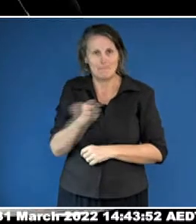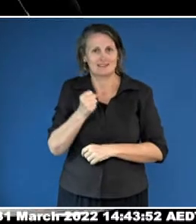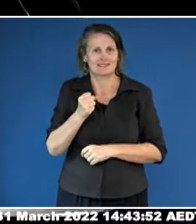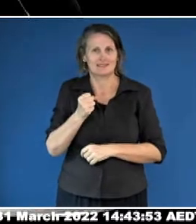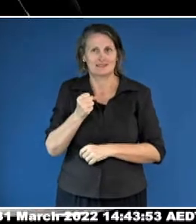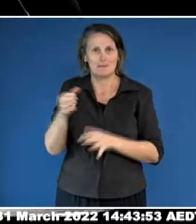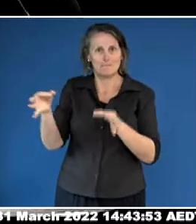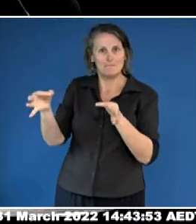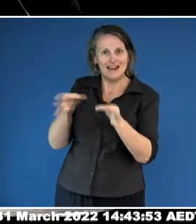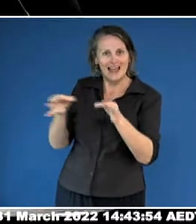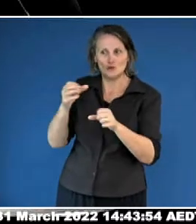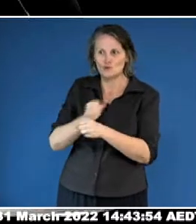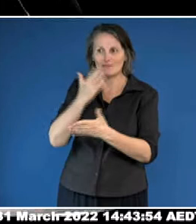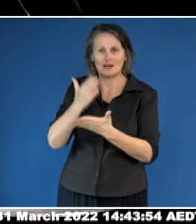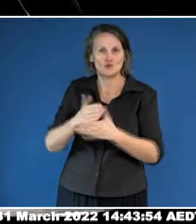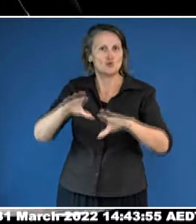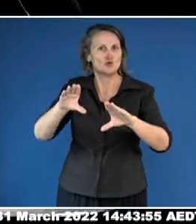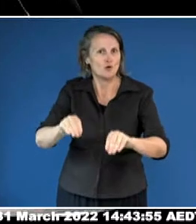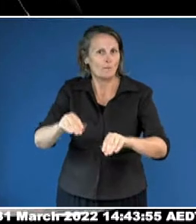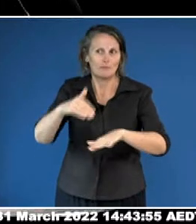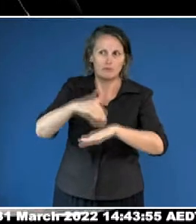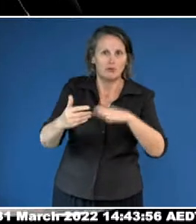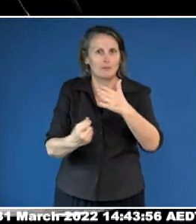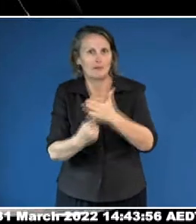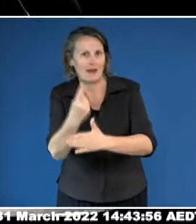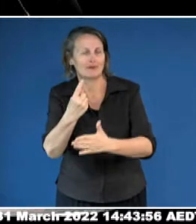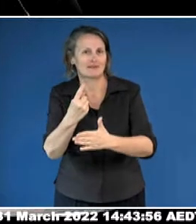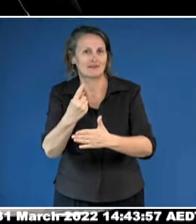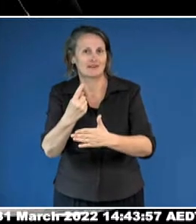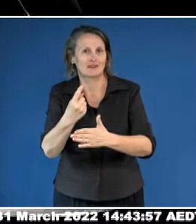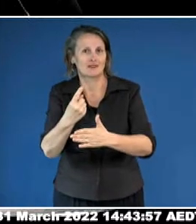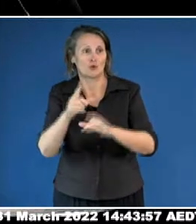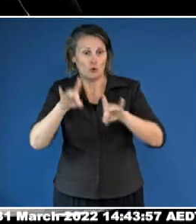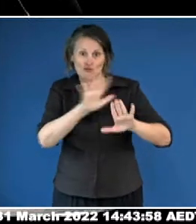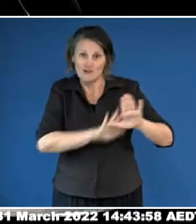So at a Commonwealth Federal level, but also by each state and territory government, to be